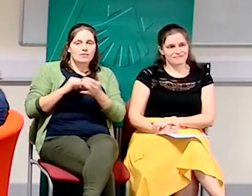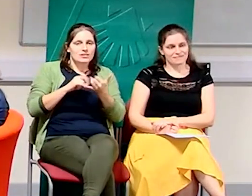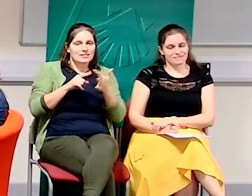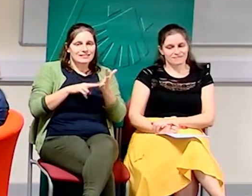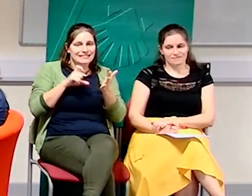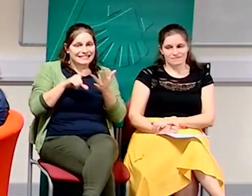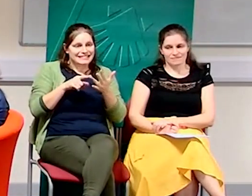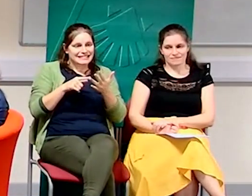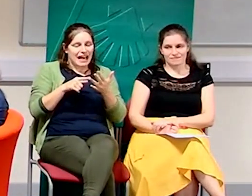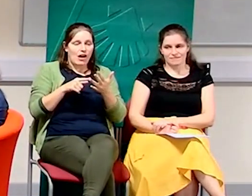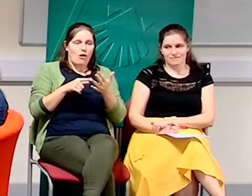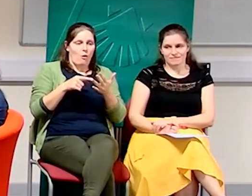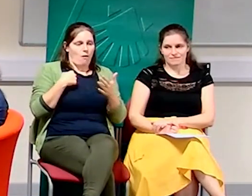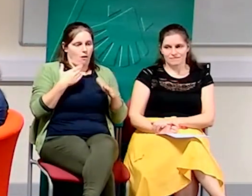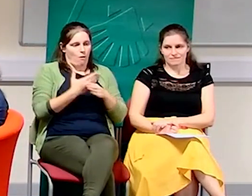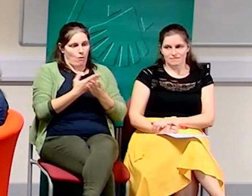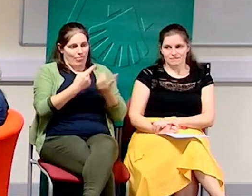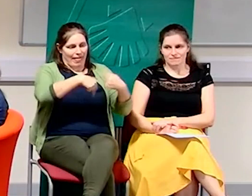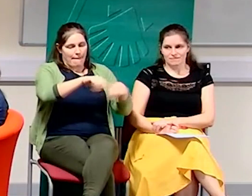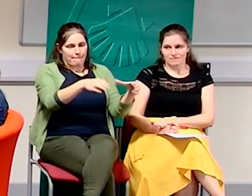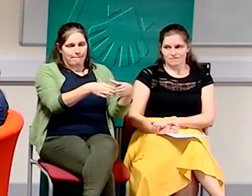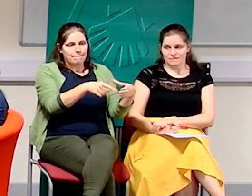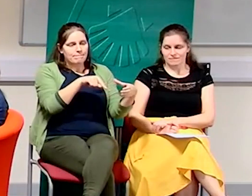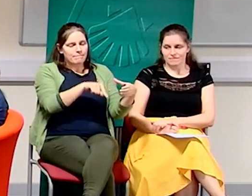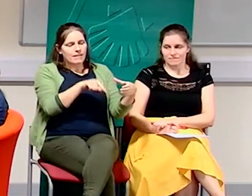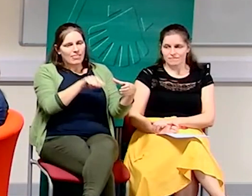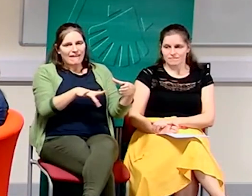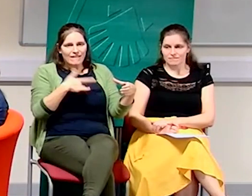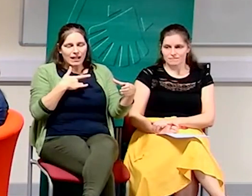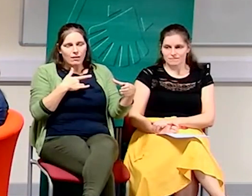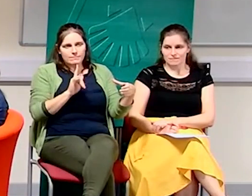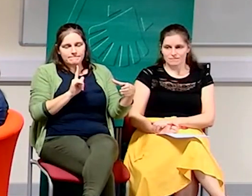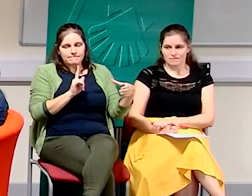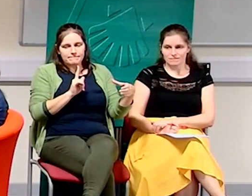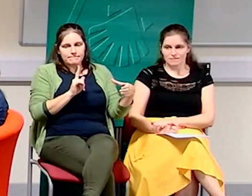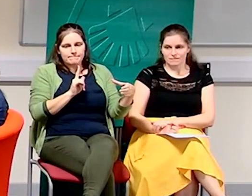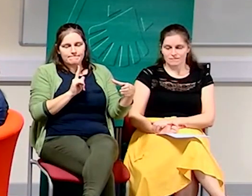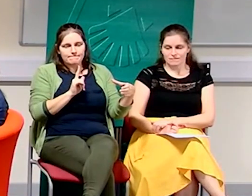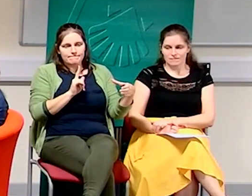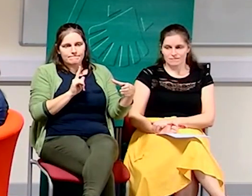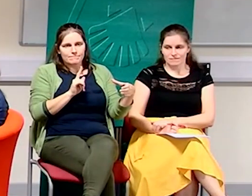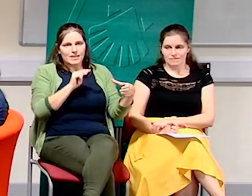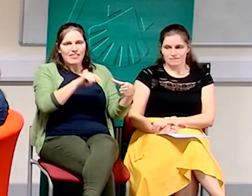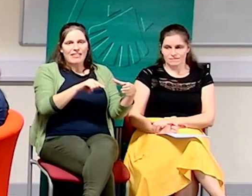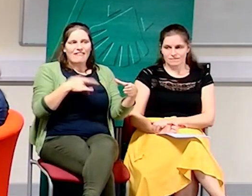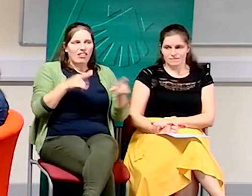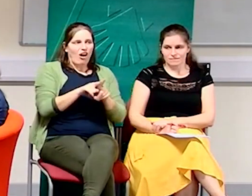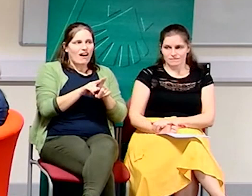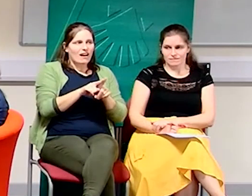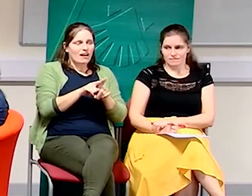I work with is that they often feel they are the only people responsible in the school in